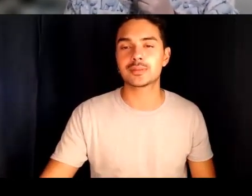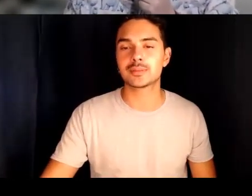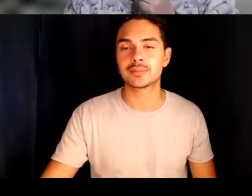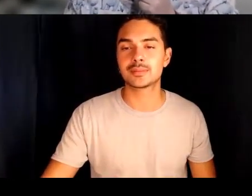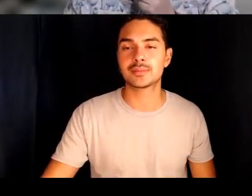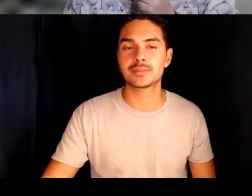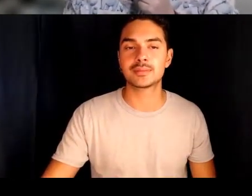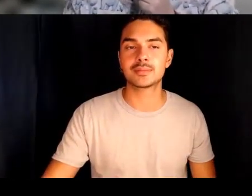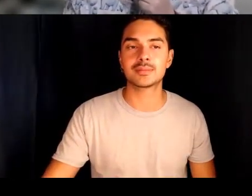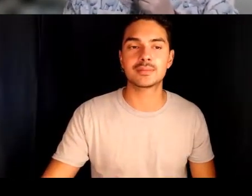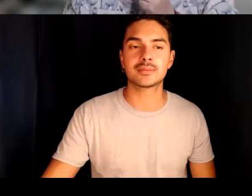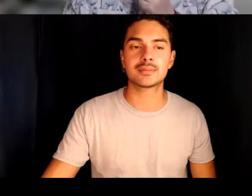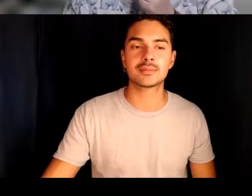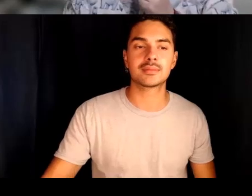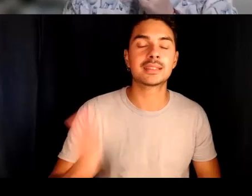Some other things that you can do to help